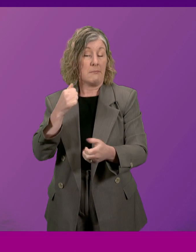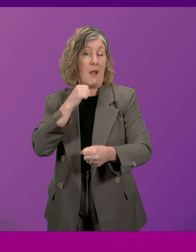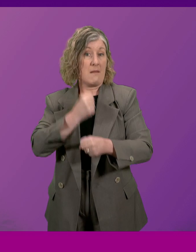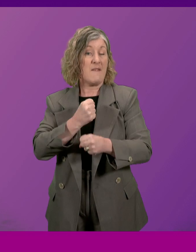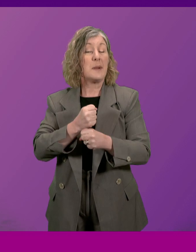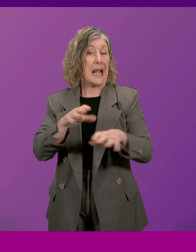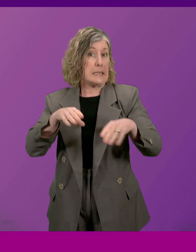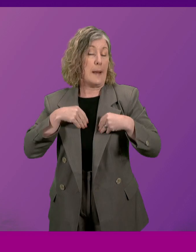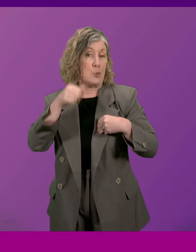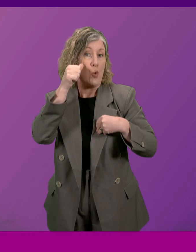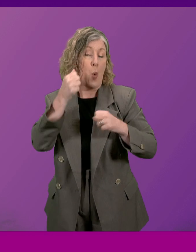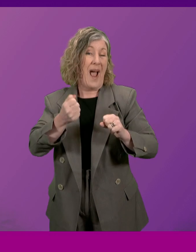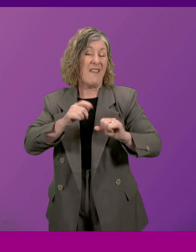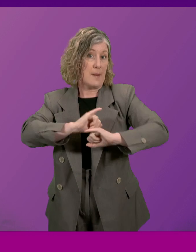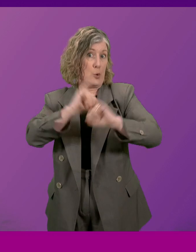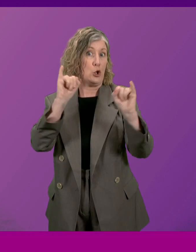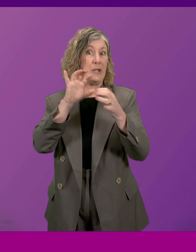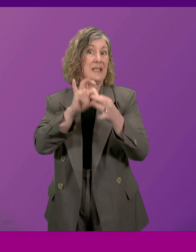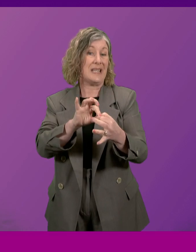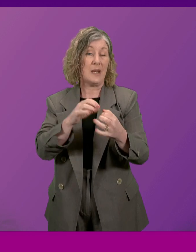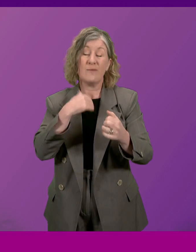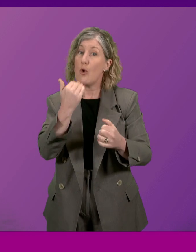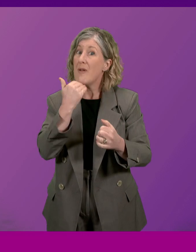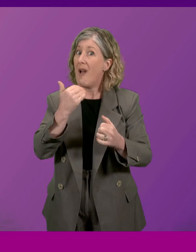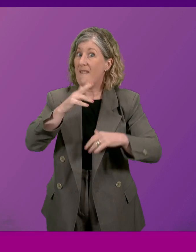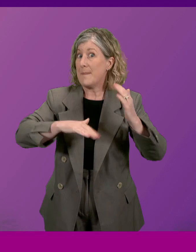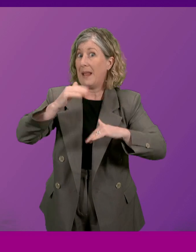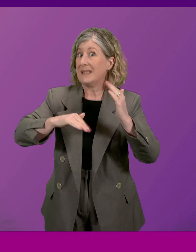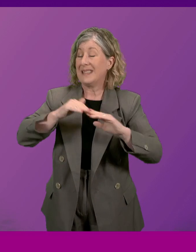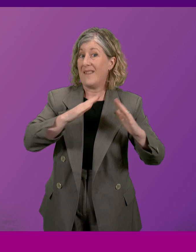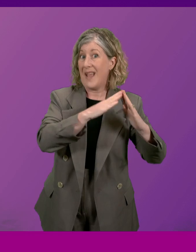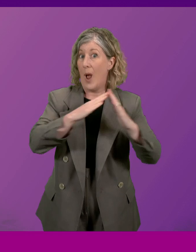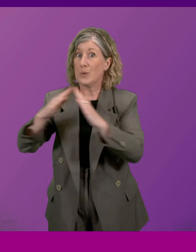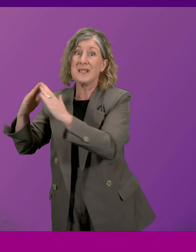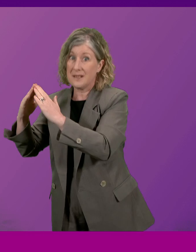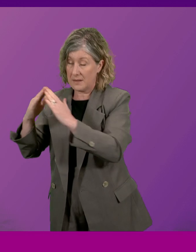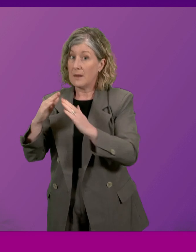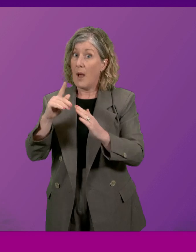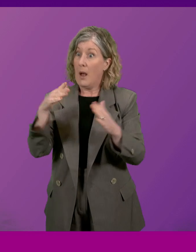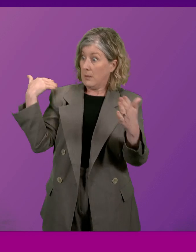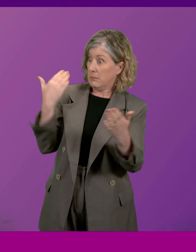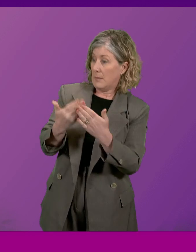We are not building enough houses. We have built more affordable houses per